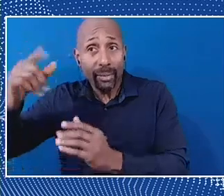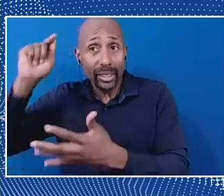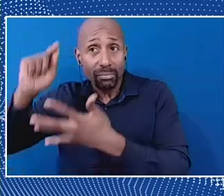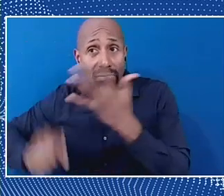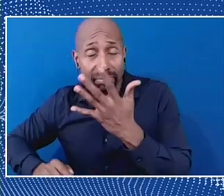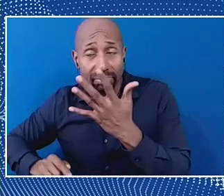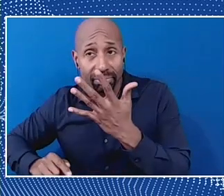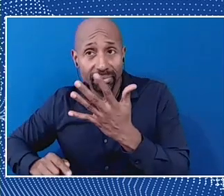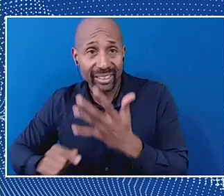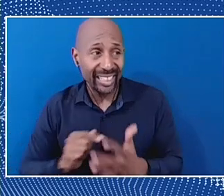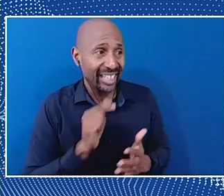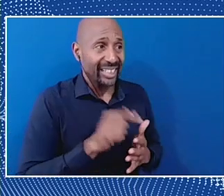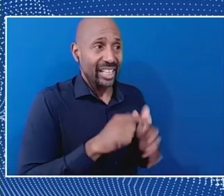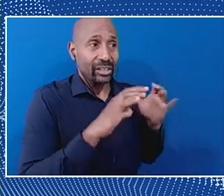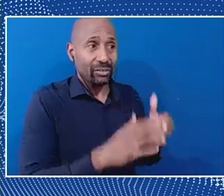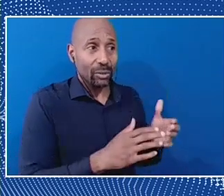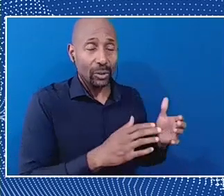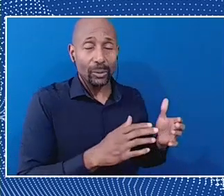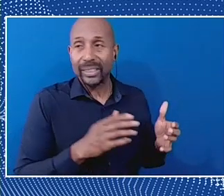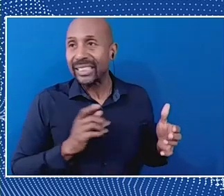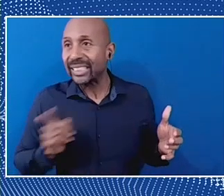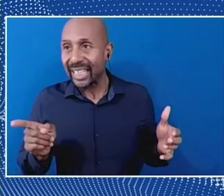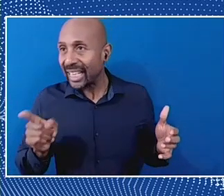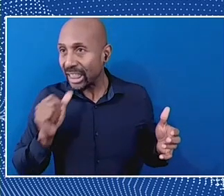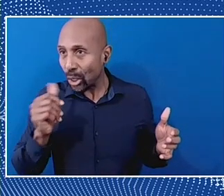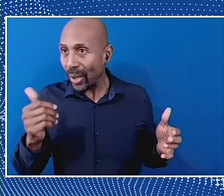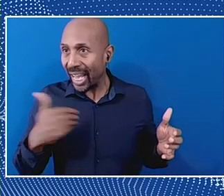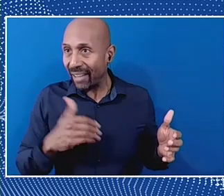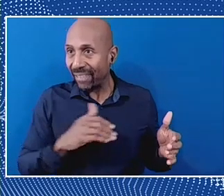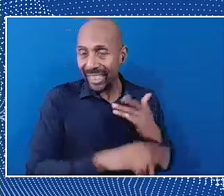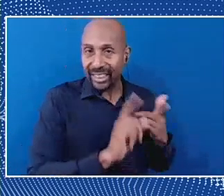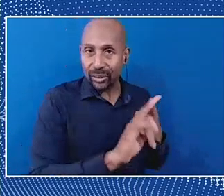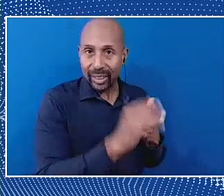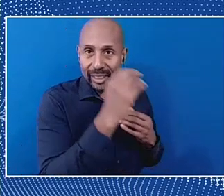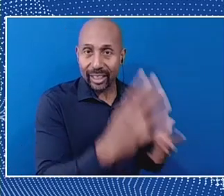eligible for forgiveness based upon meeting the criteria that we discussed